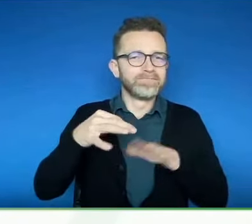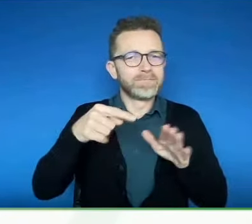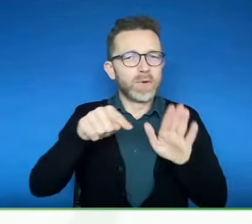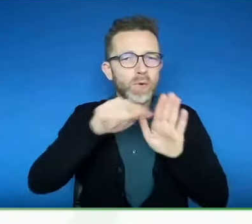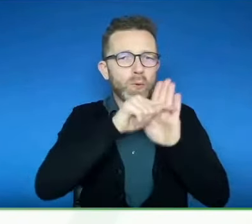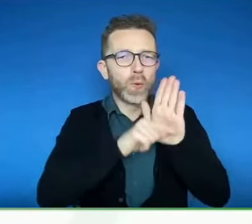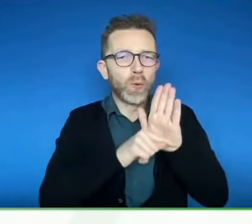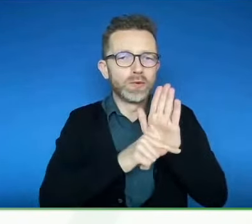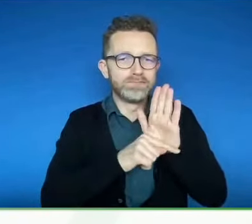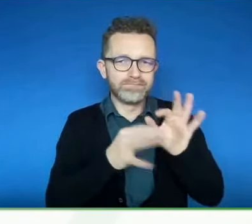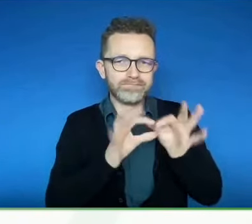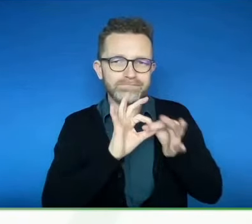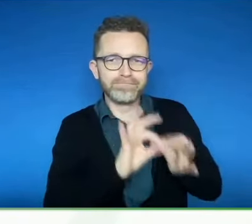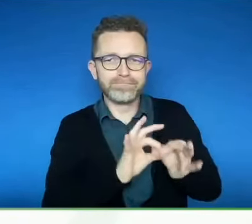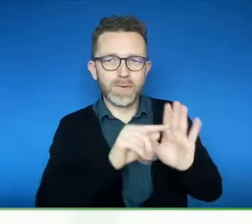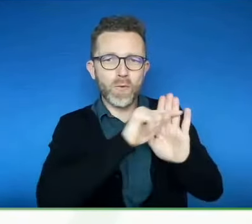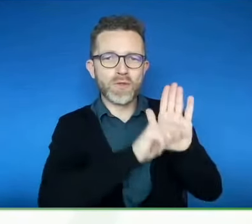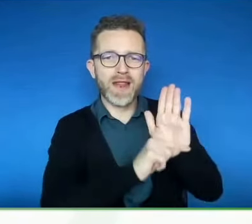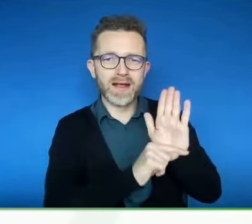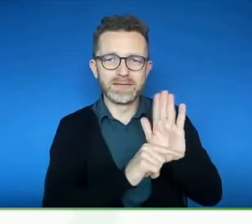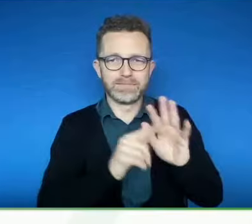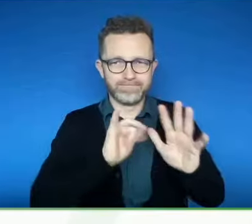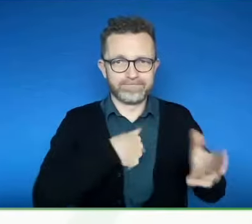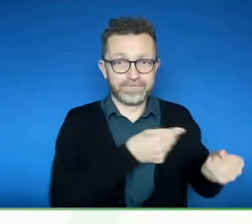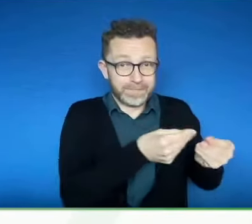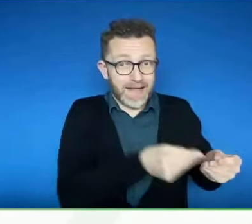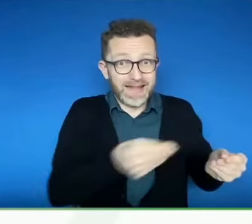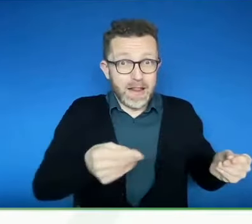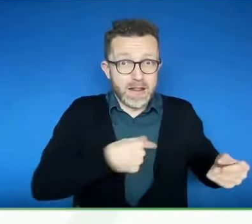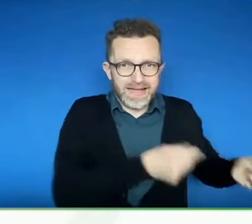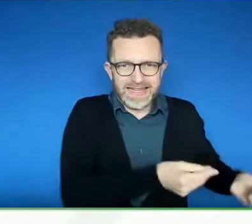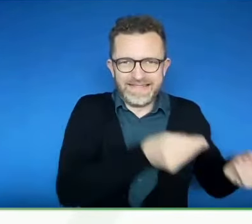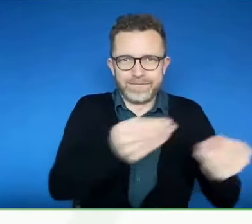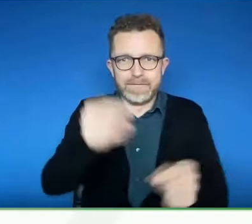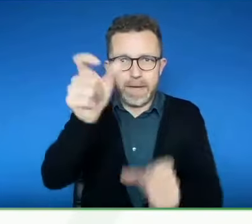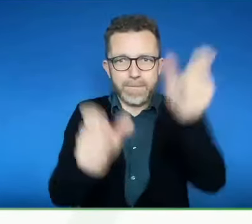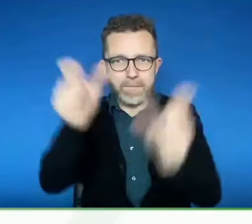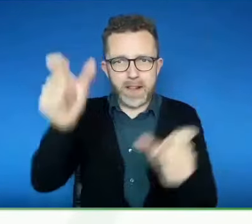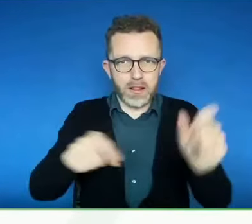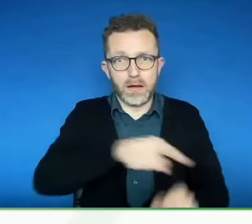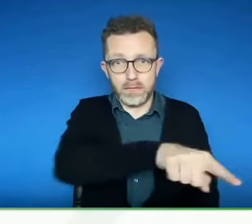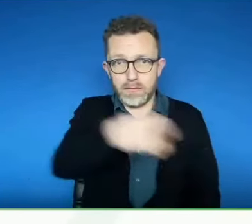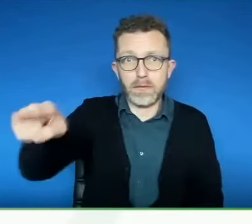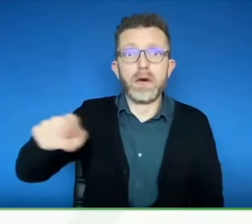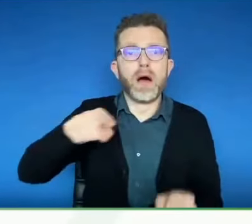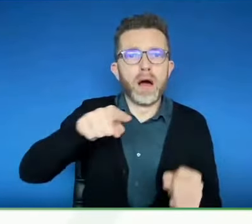available in Portuguese, English and Spanish and people share it with you by the end of this presentation.